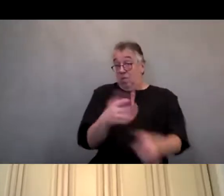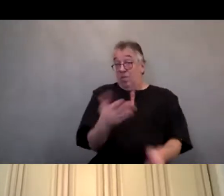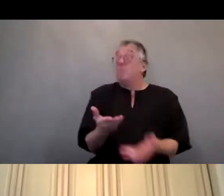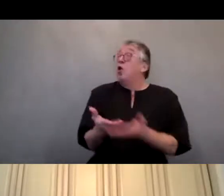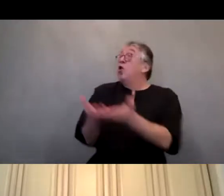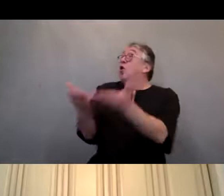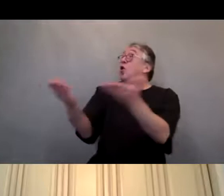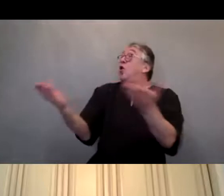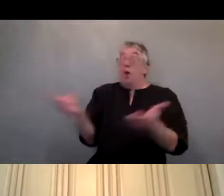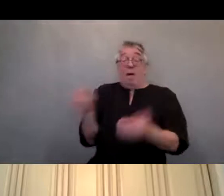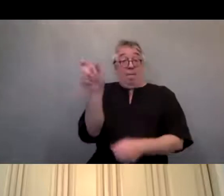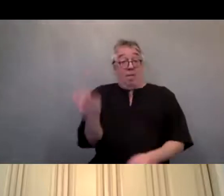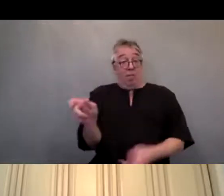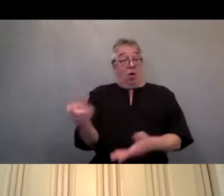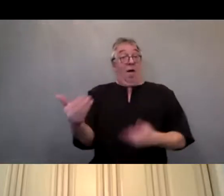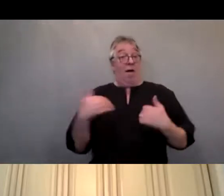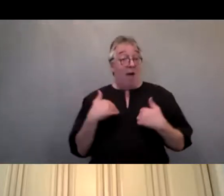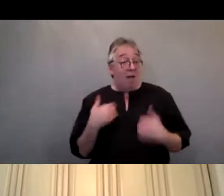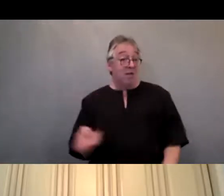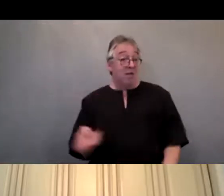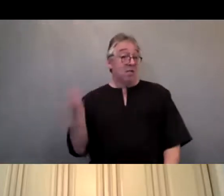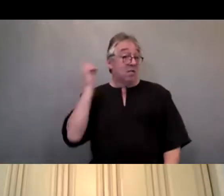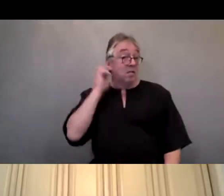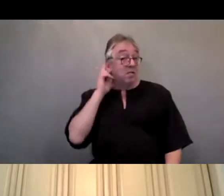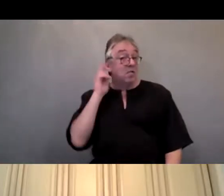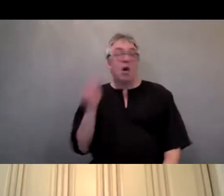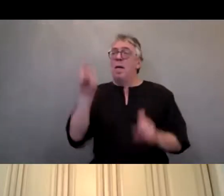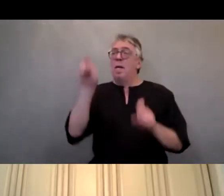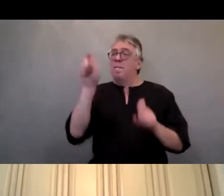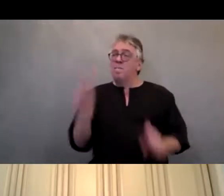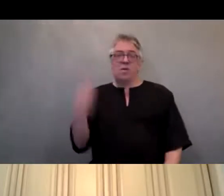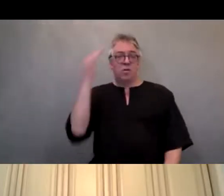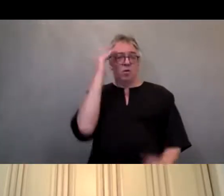. My tips are, that we need greater